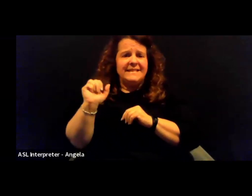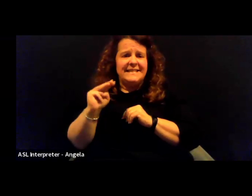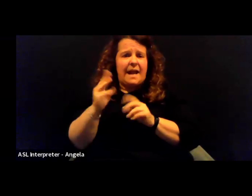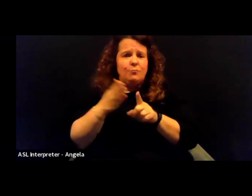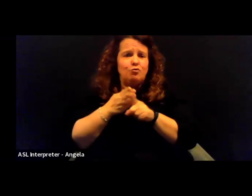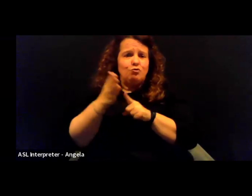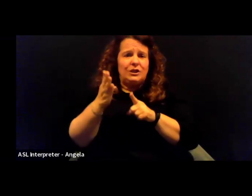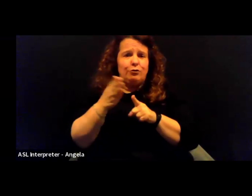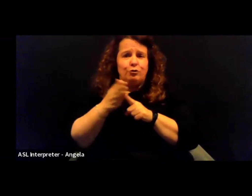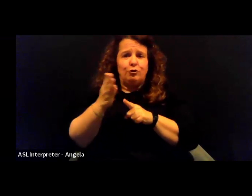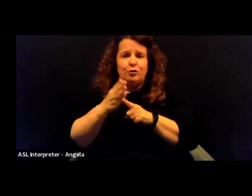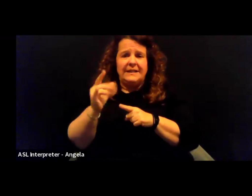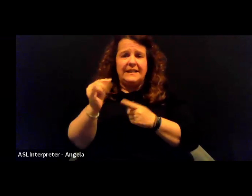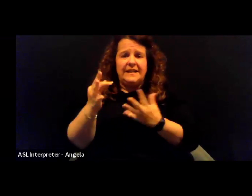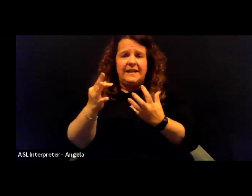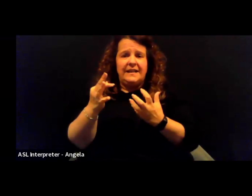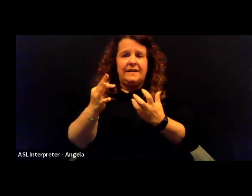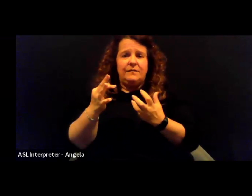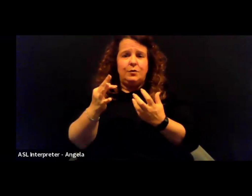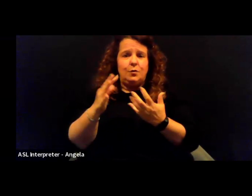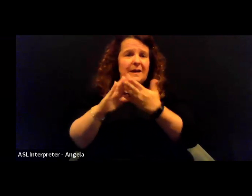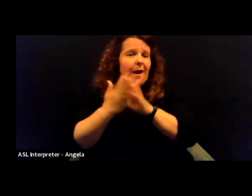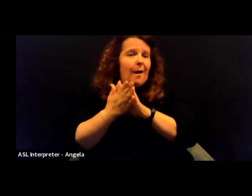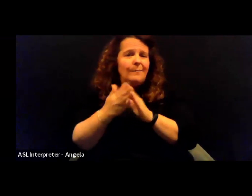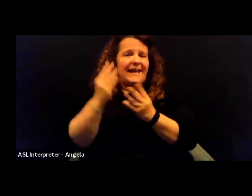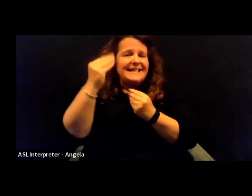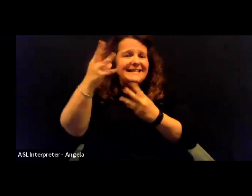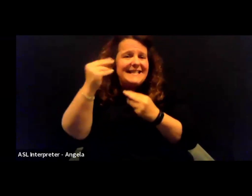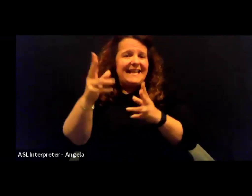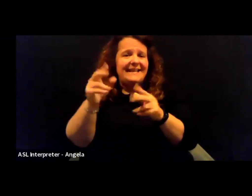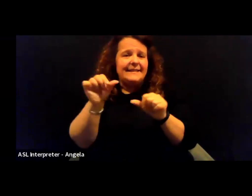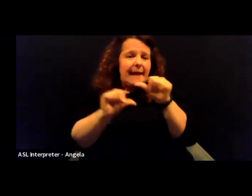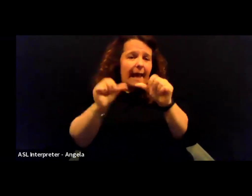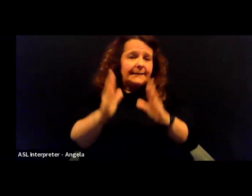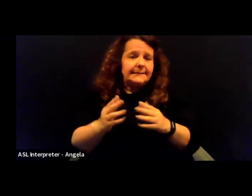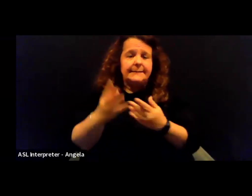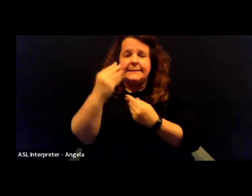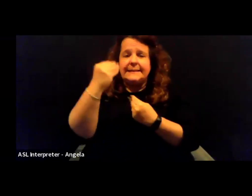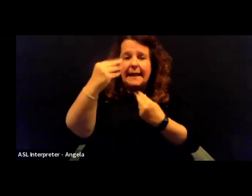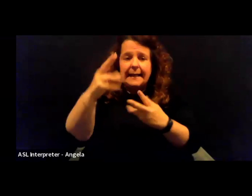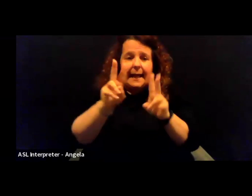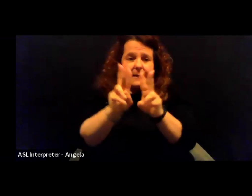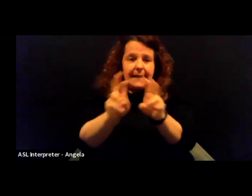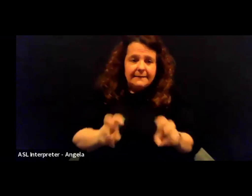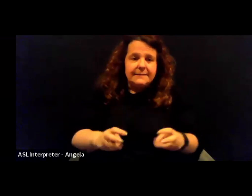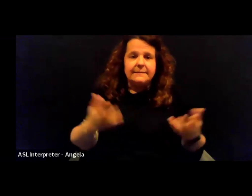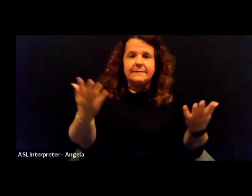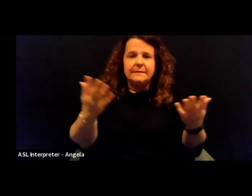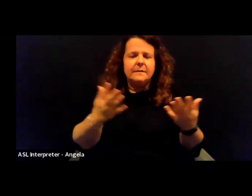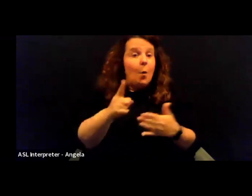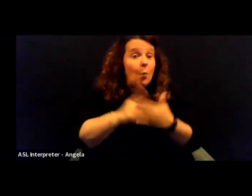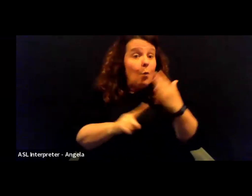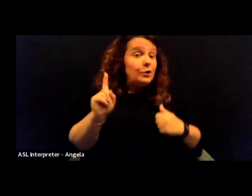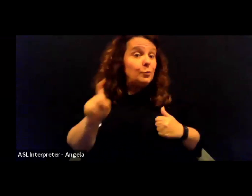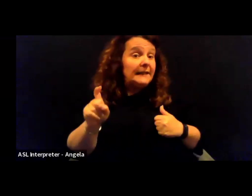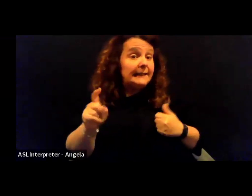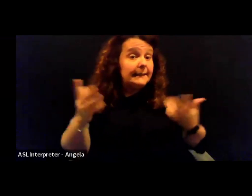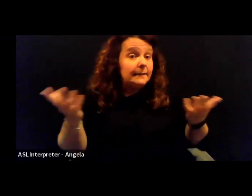you get into, data scientists and data analysis. So, what would you need and really it